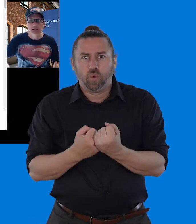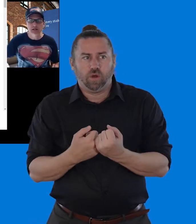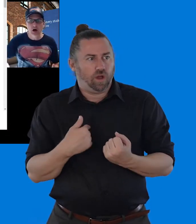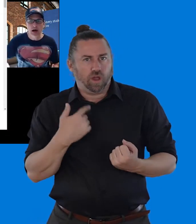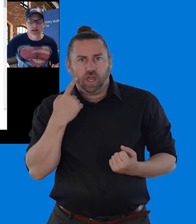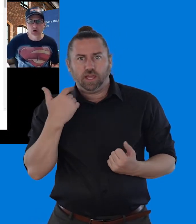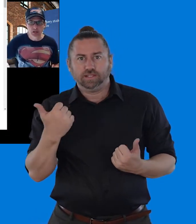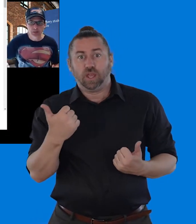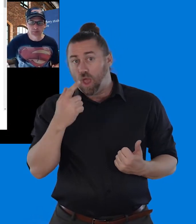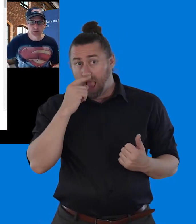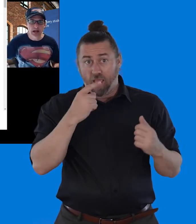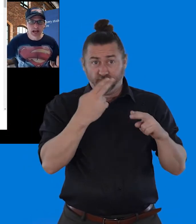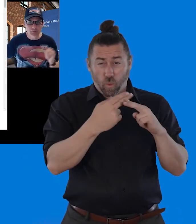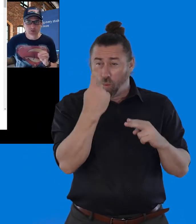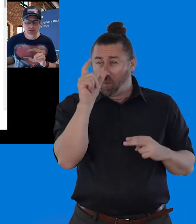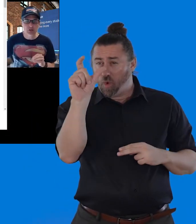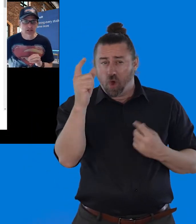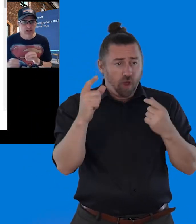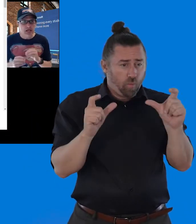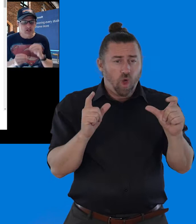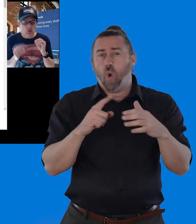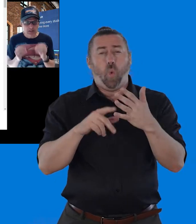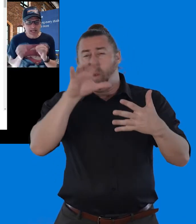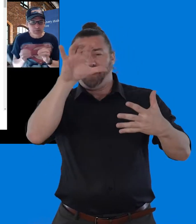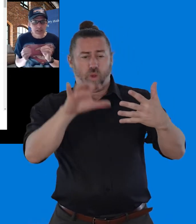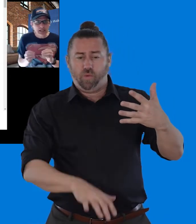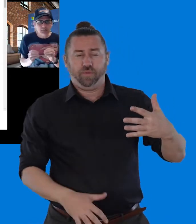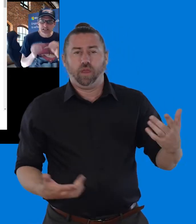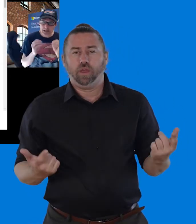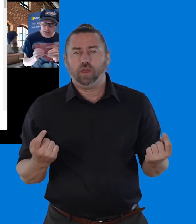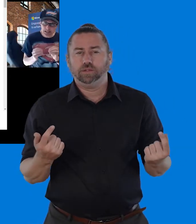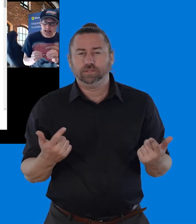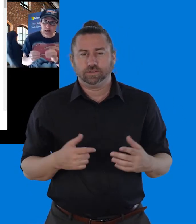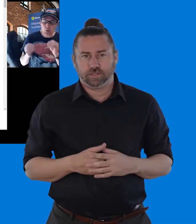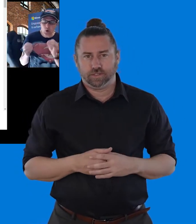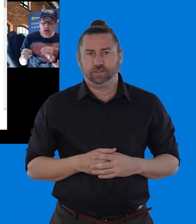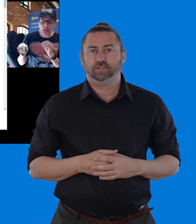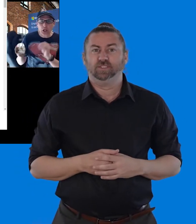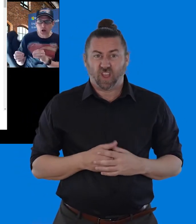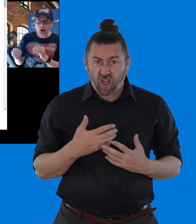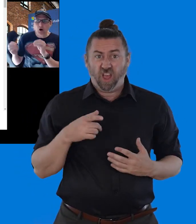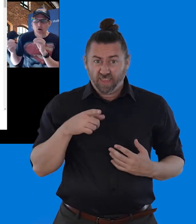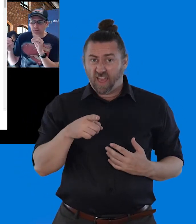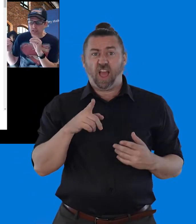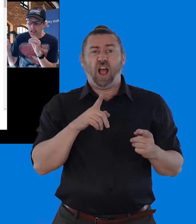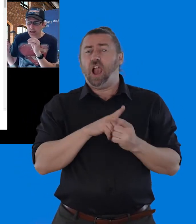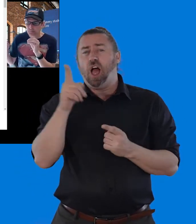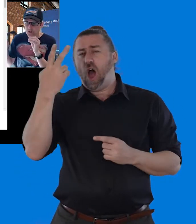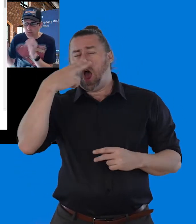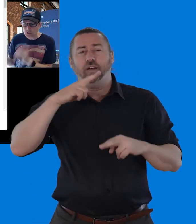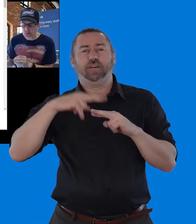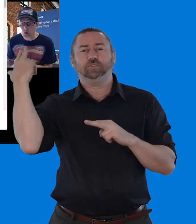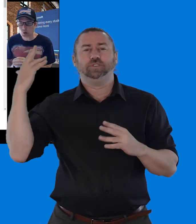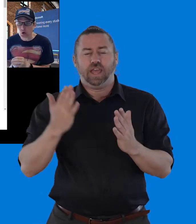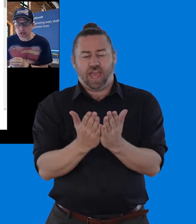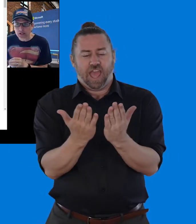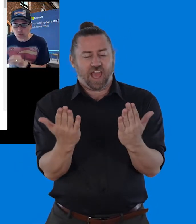the entire document and have it read to us. So, what's happening here is it's imitating what a lot of the students support workers